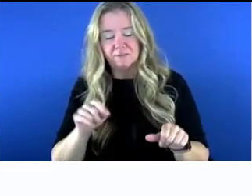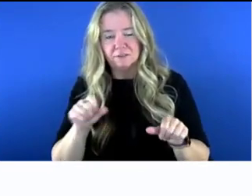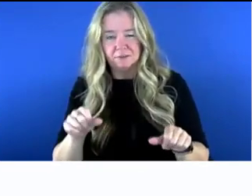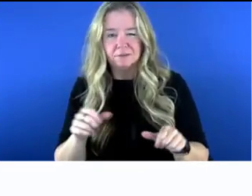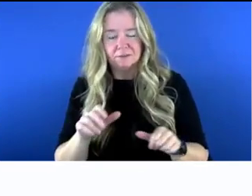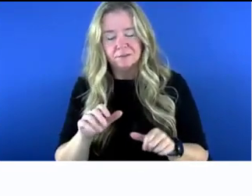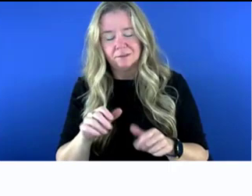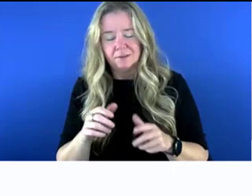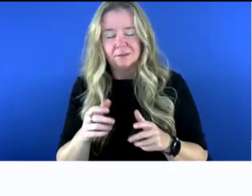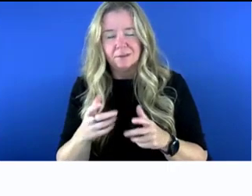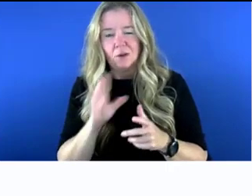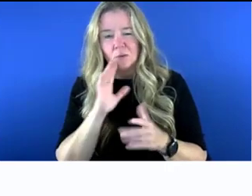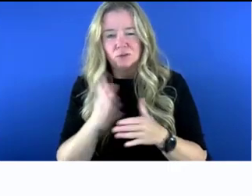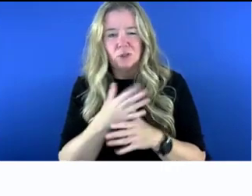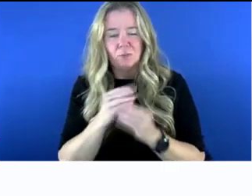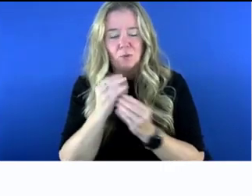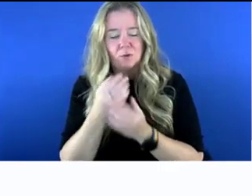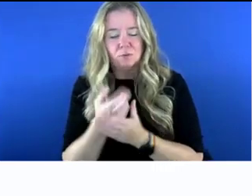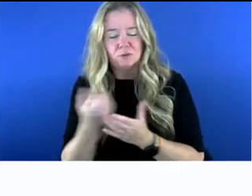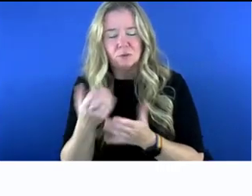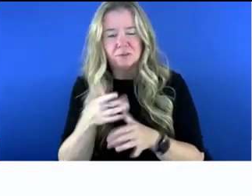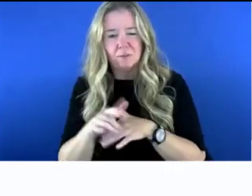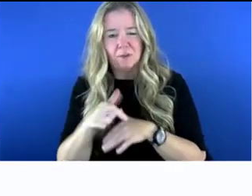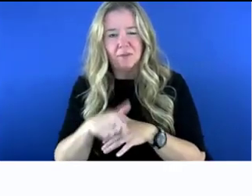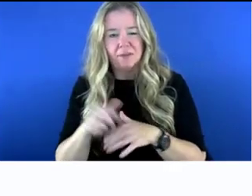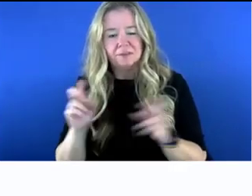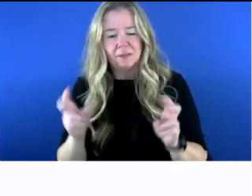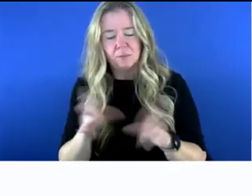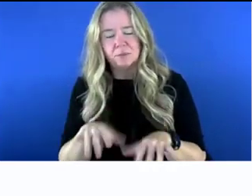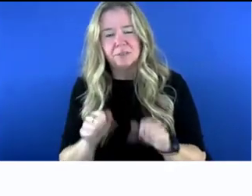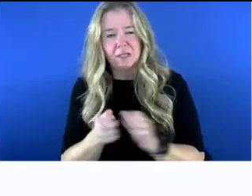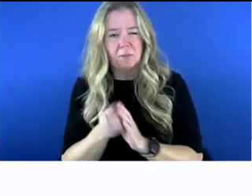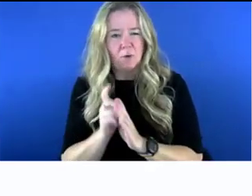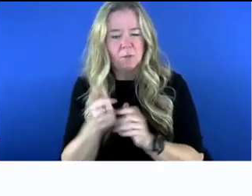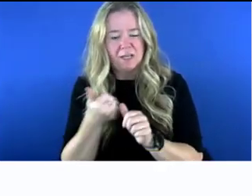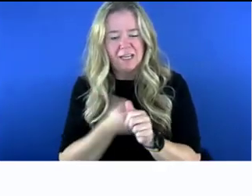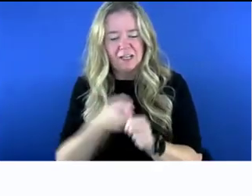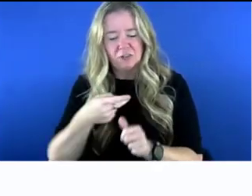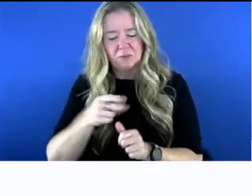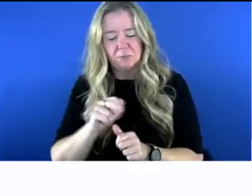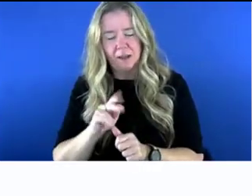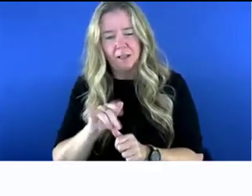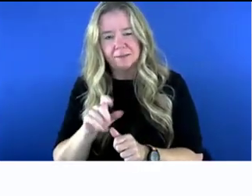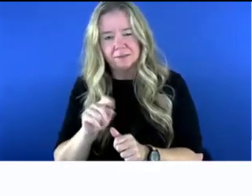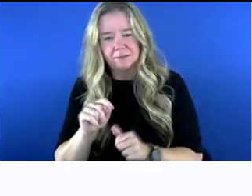available on this topic. So we're going to take a moment and let each of our panelists just introduce themselves.